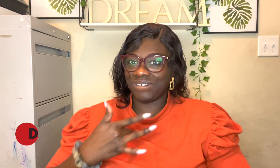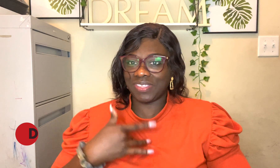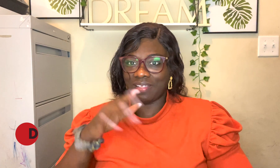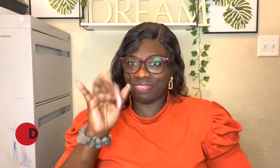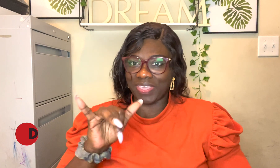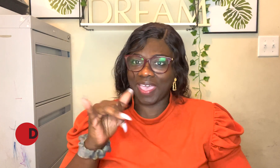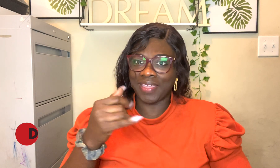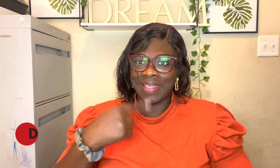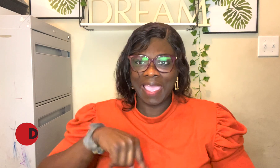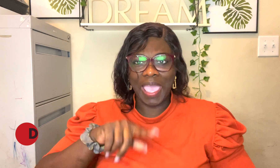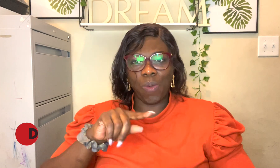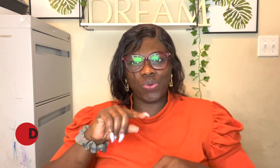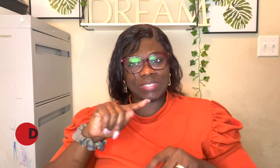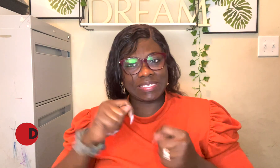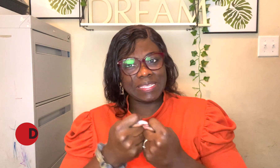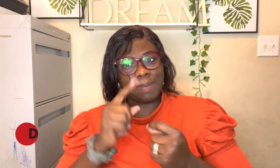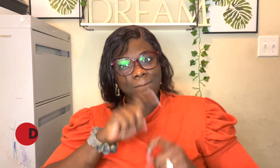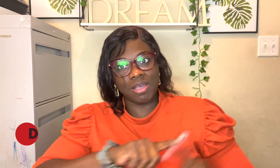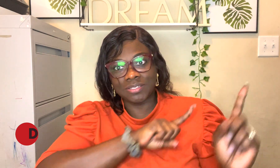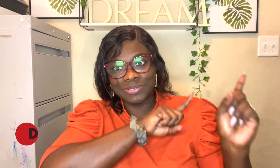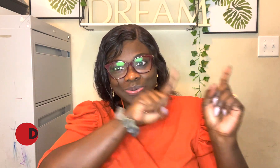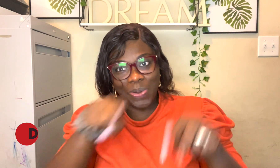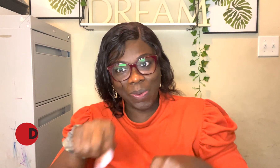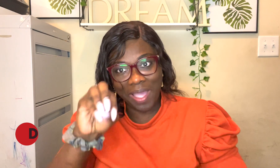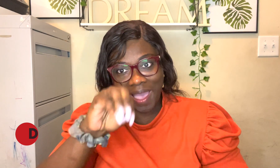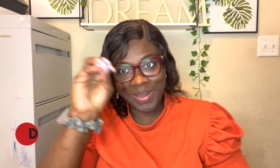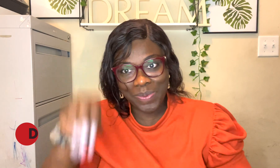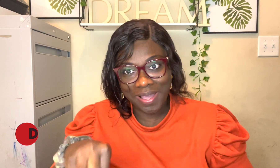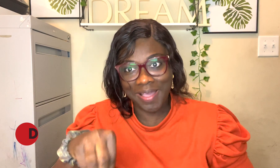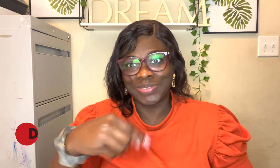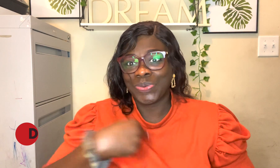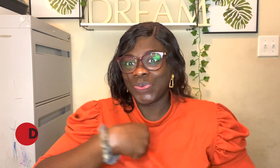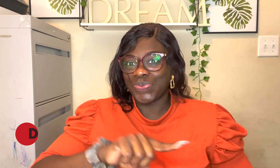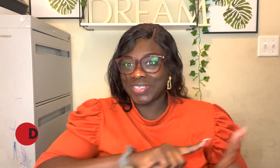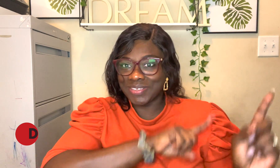go to Ottawa for the 2nd reading in person. So we went to Ottawa